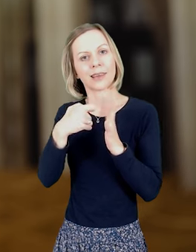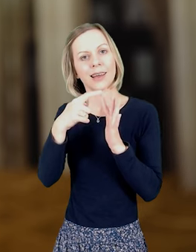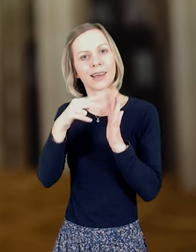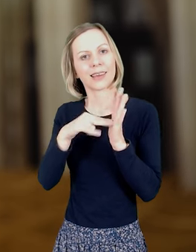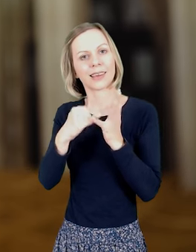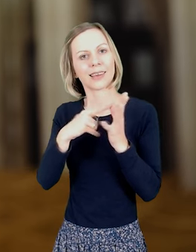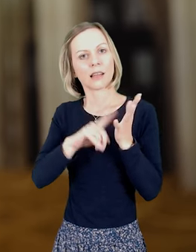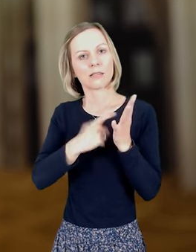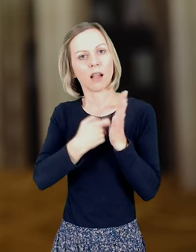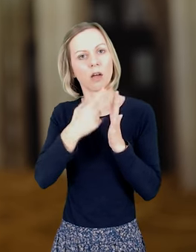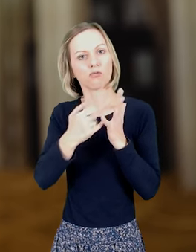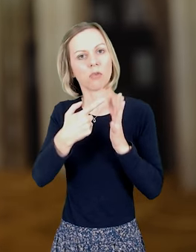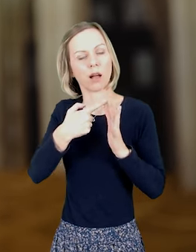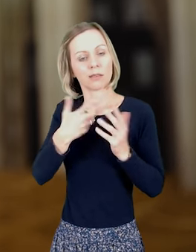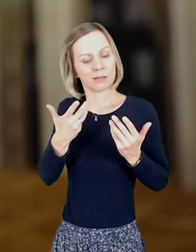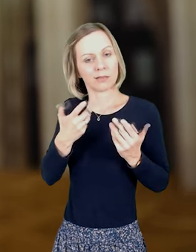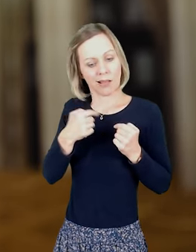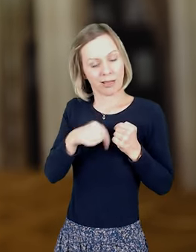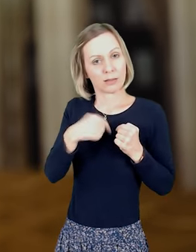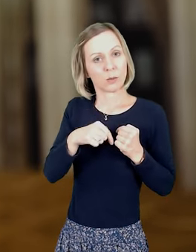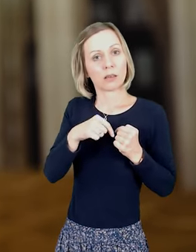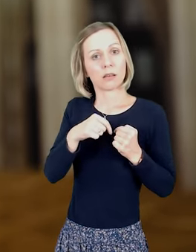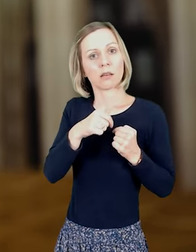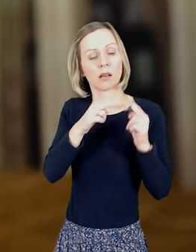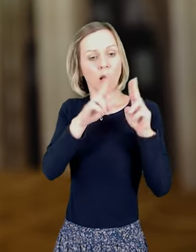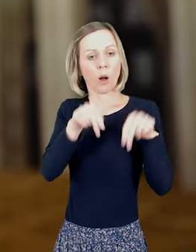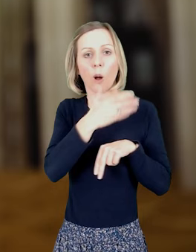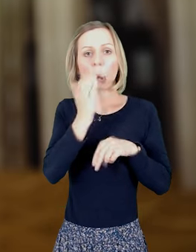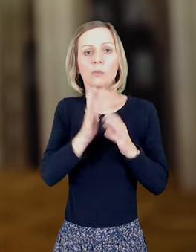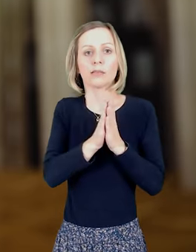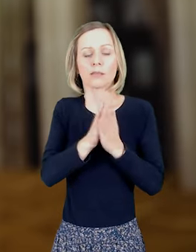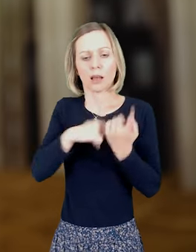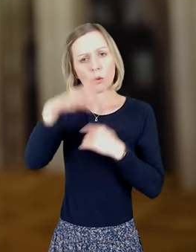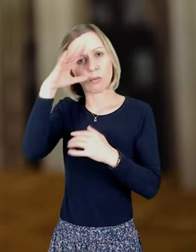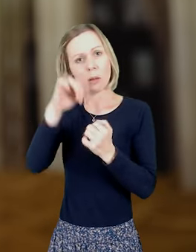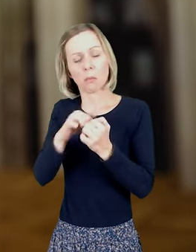Rise. We are marking homelessness Sunday in partnership with Housing Justice and Housing